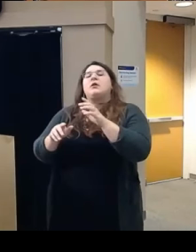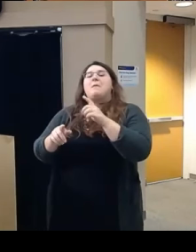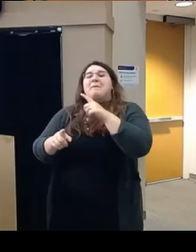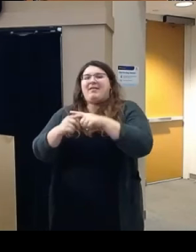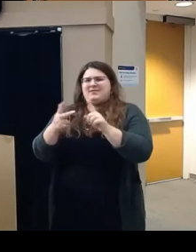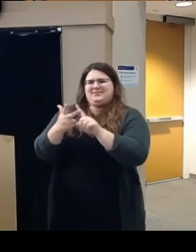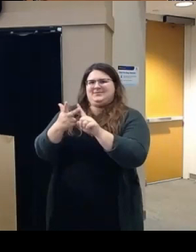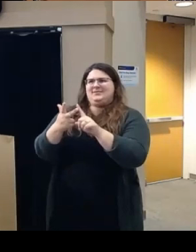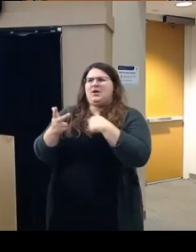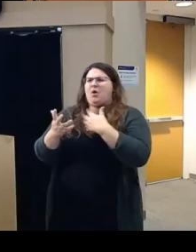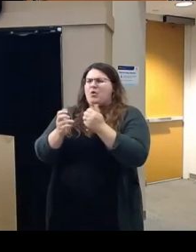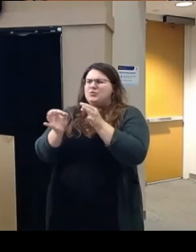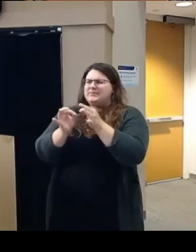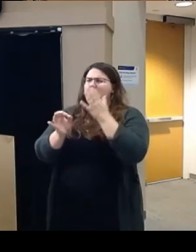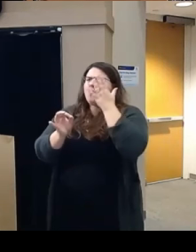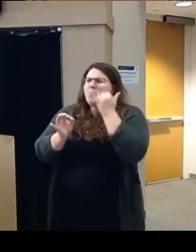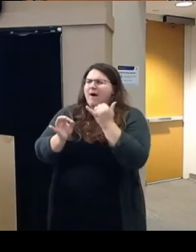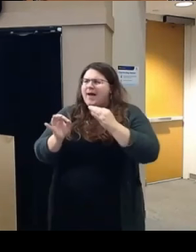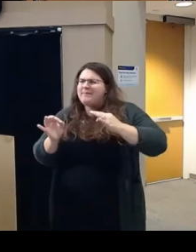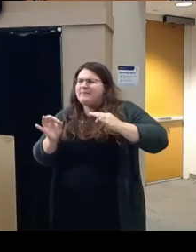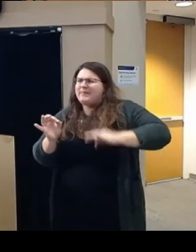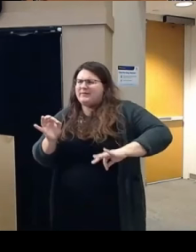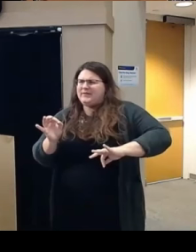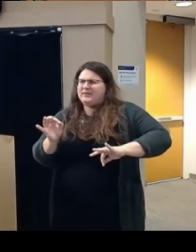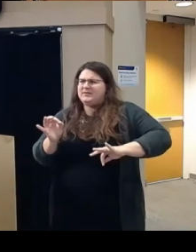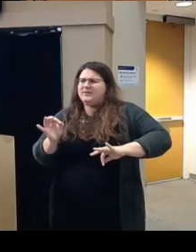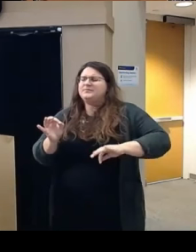because obviously we're doing this for a reason um and there are a lot of benefits that come as